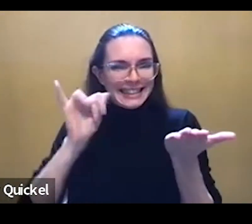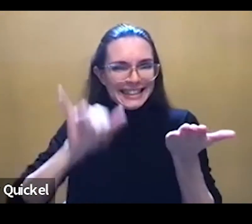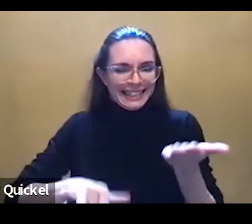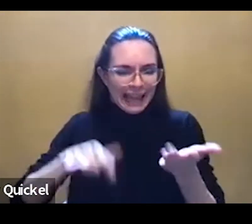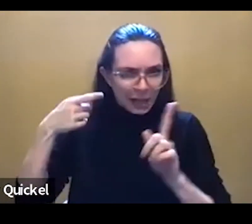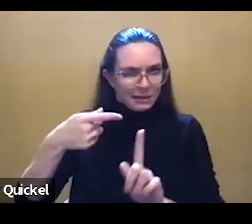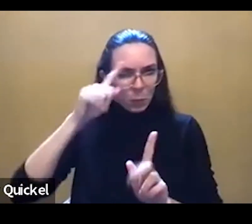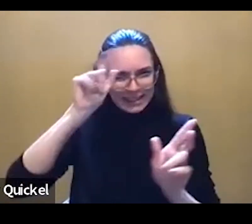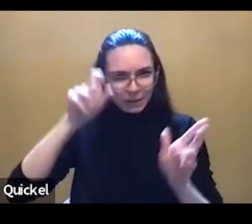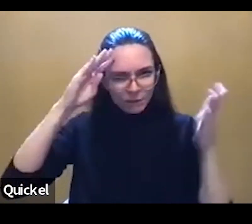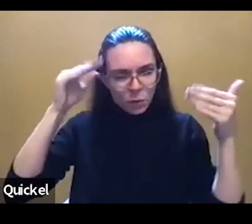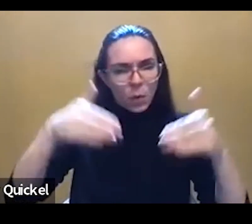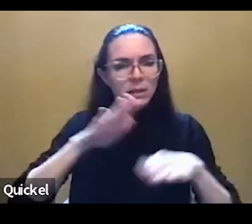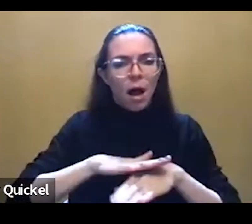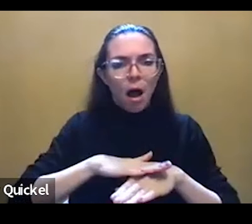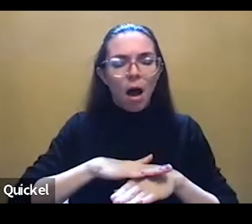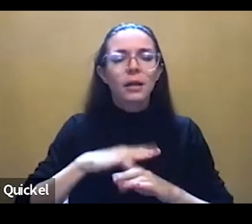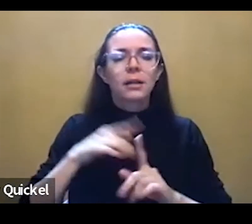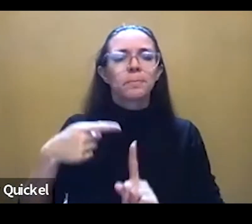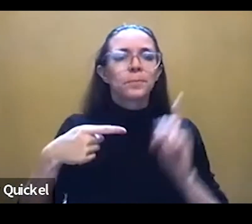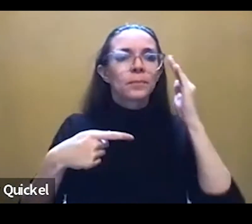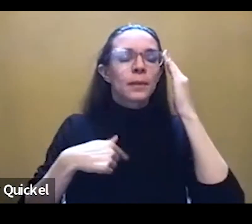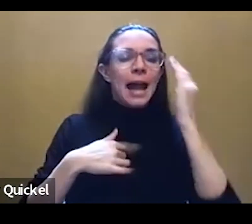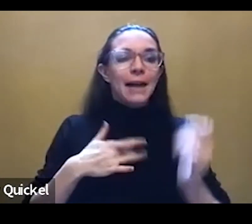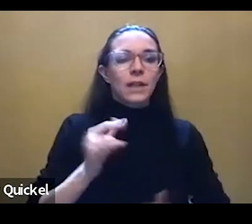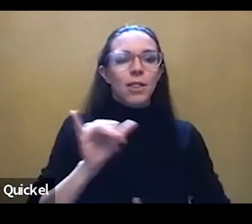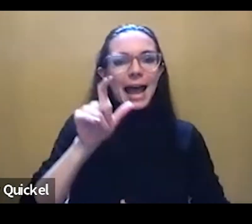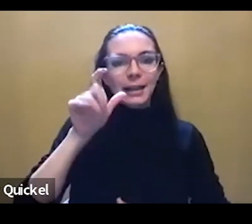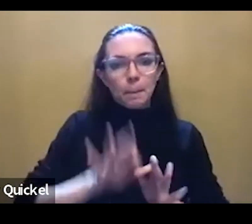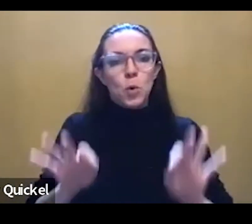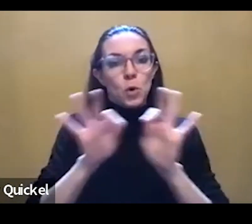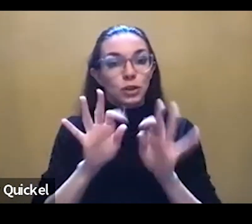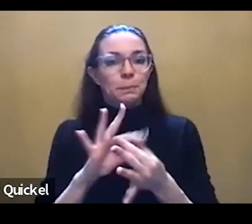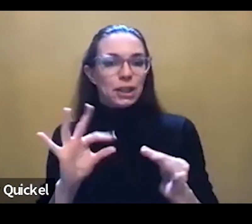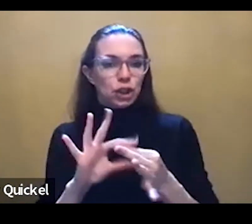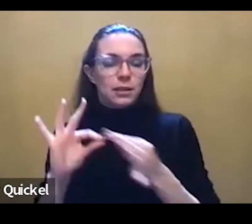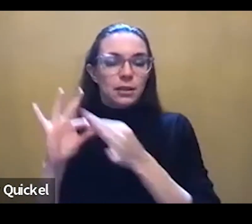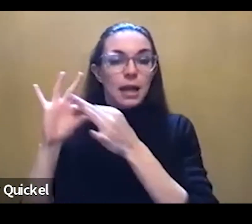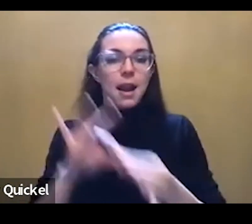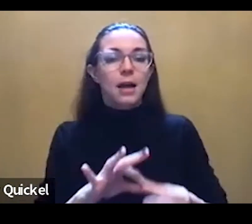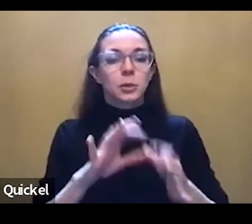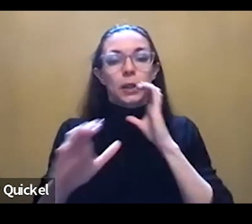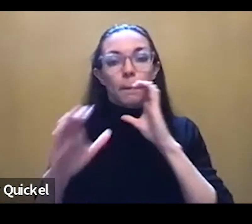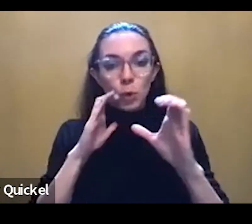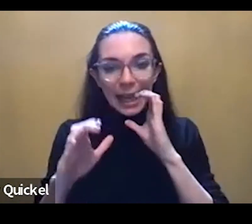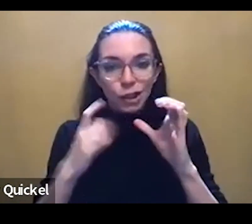be focusing on. I feel like I would be remiss if I didn't mention that in the context of communication we here at